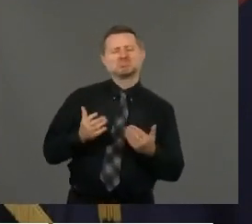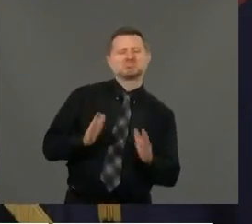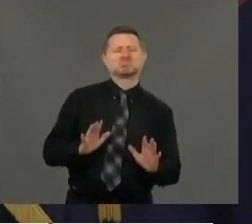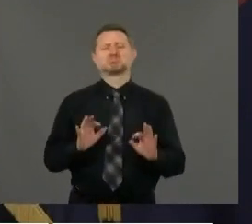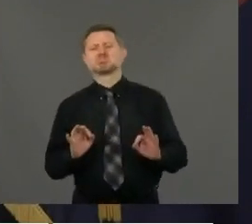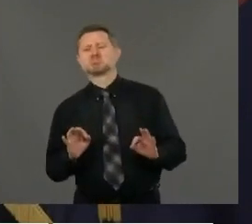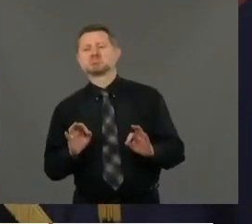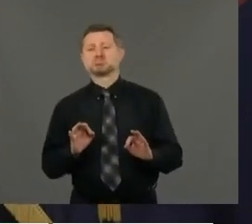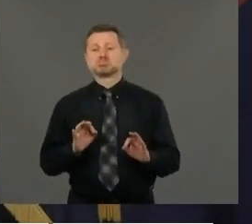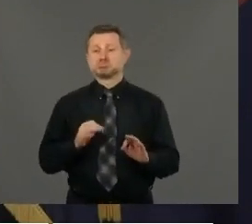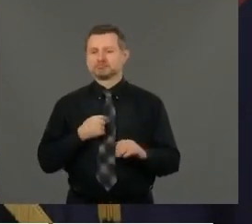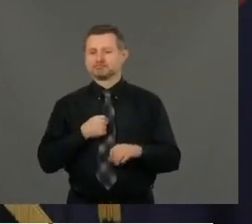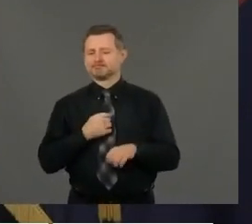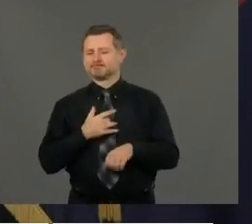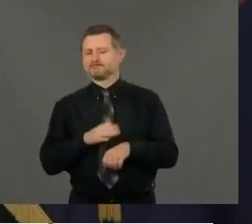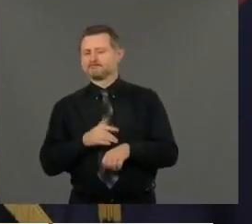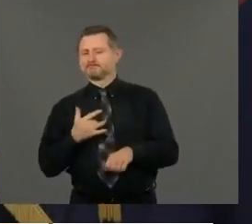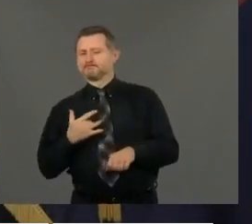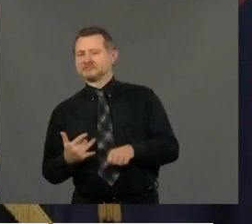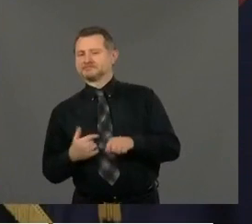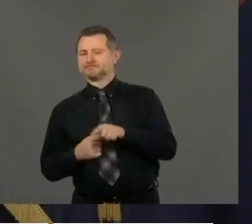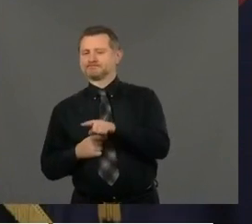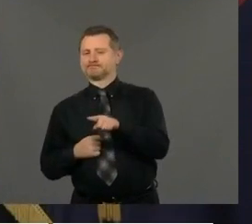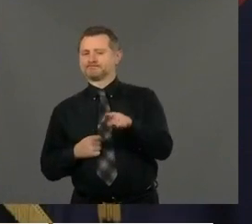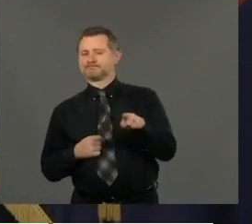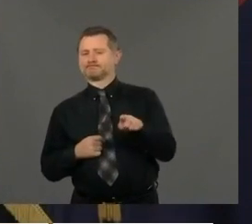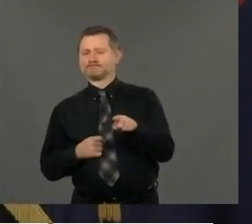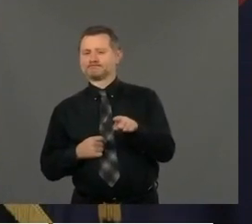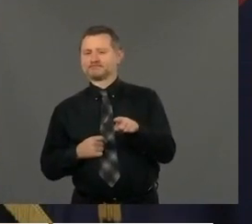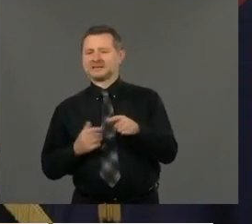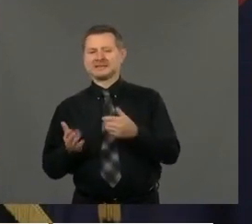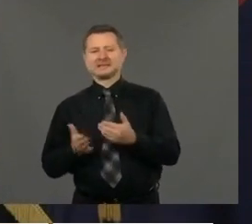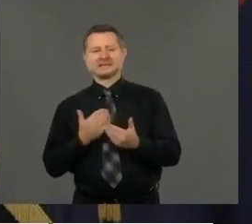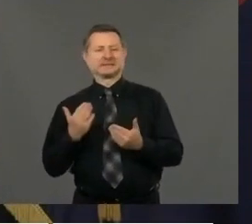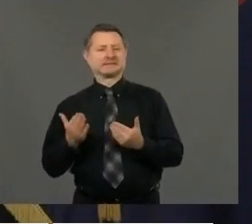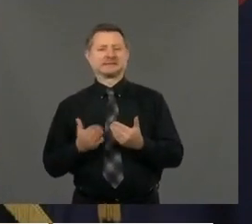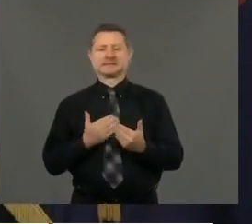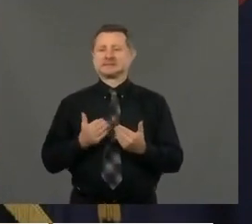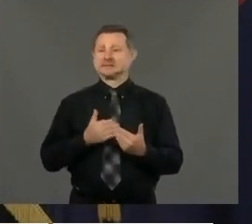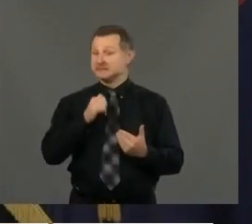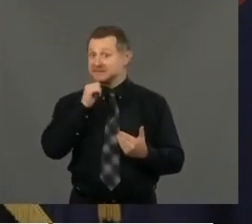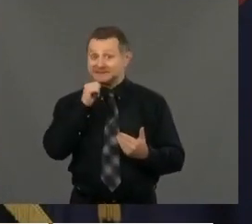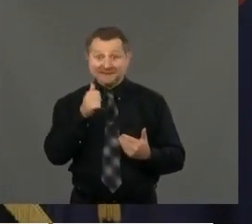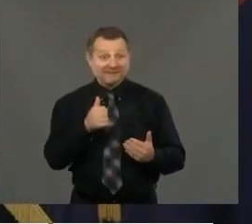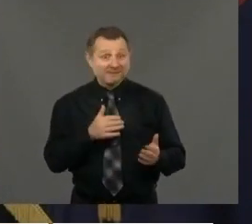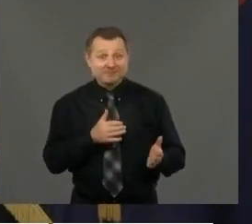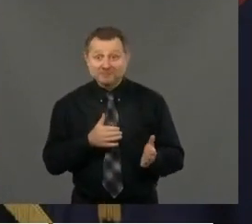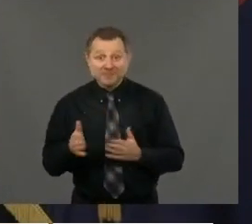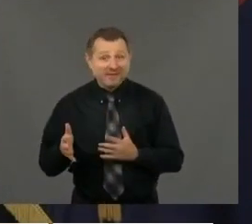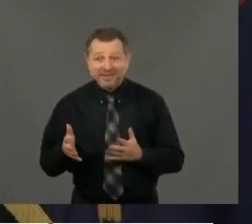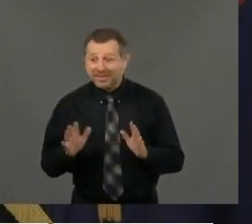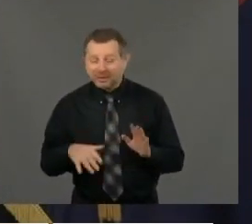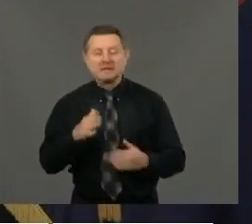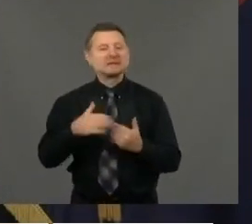IF IT WAS JUST TODAY, I WOULD